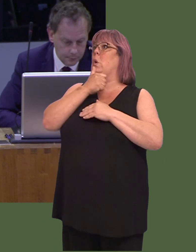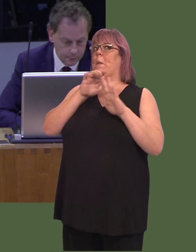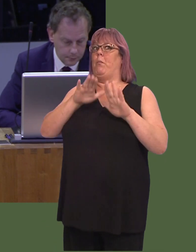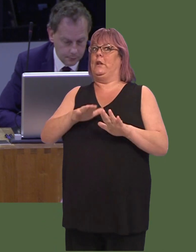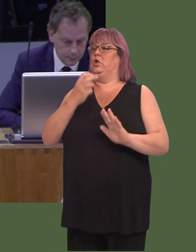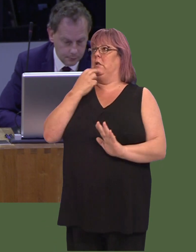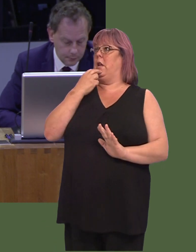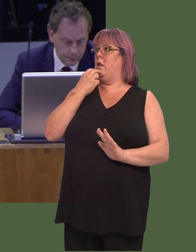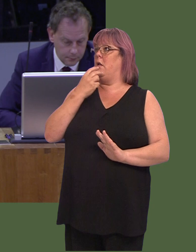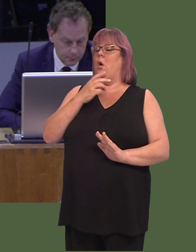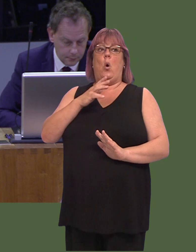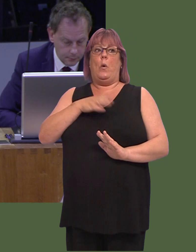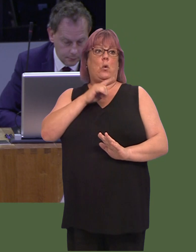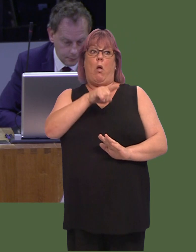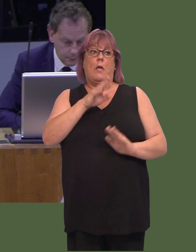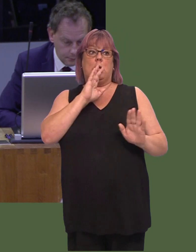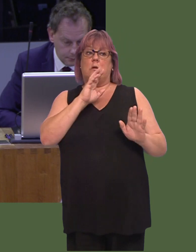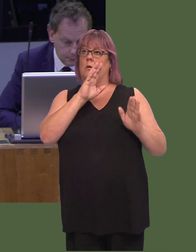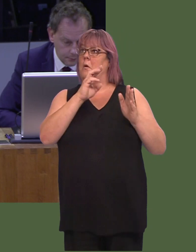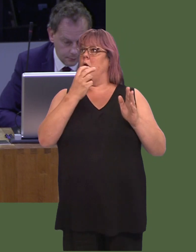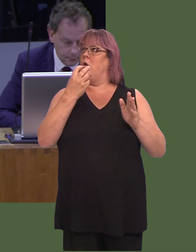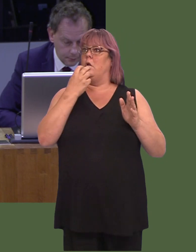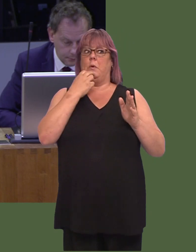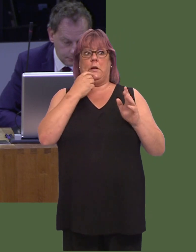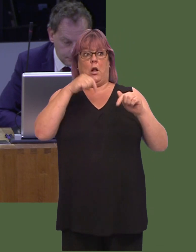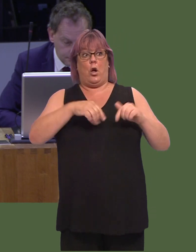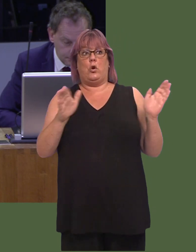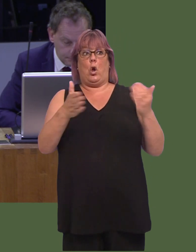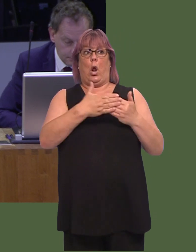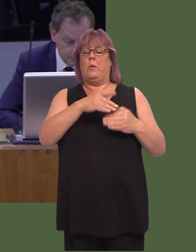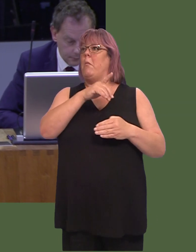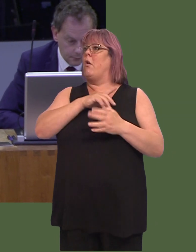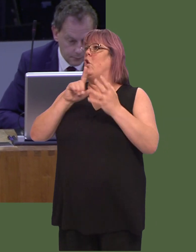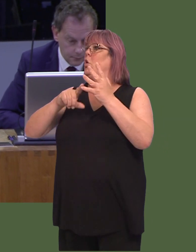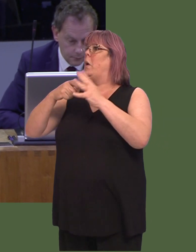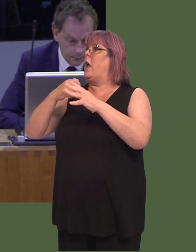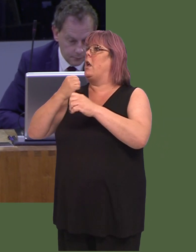We can't afford to lose our steel industry because of the short-sightedness of Government policy.